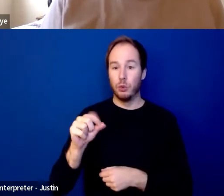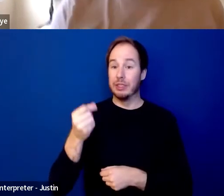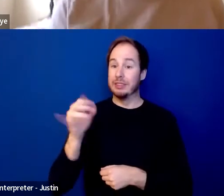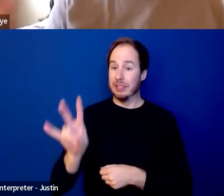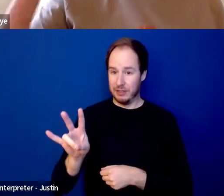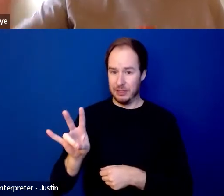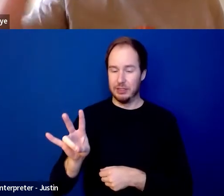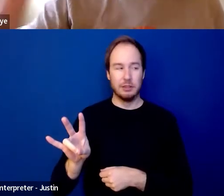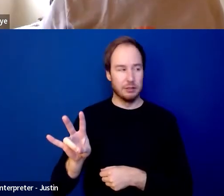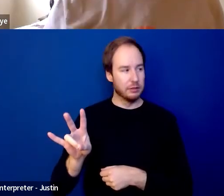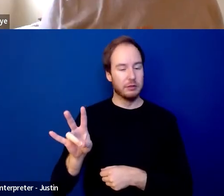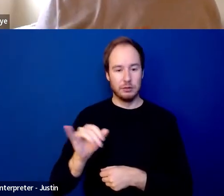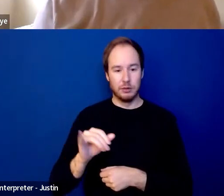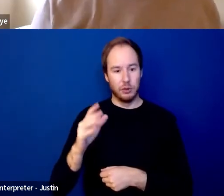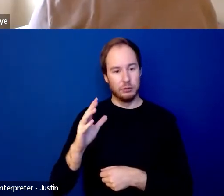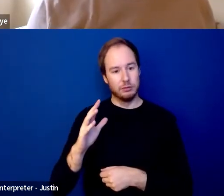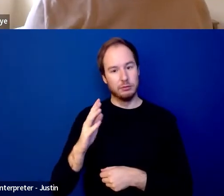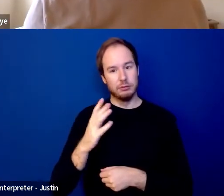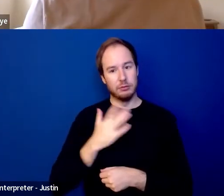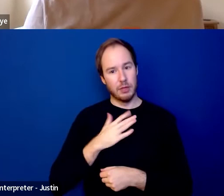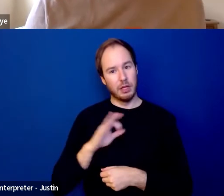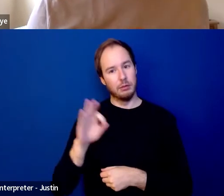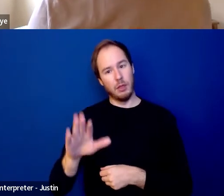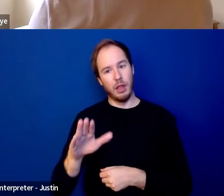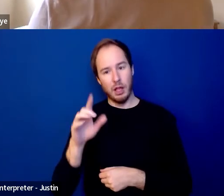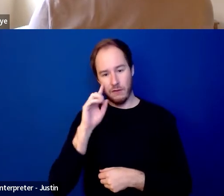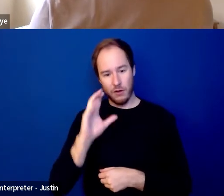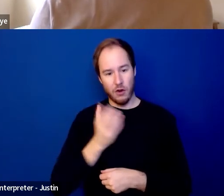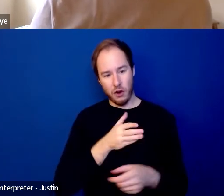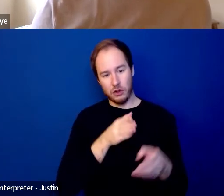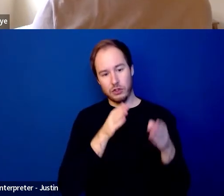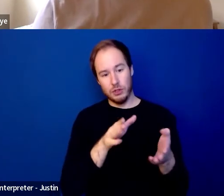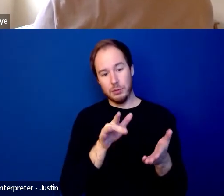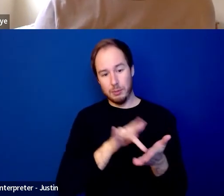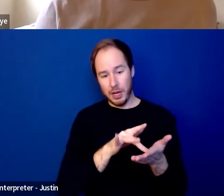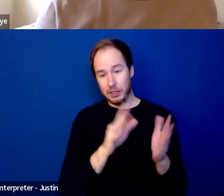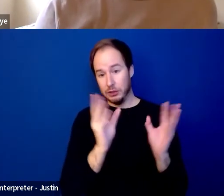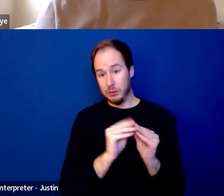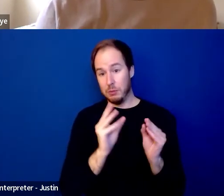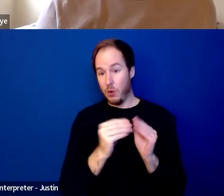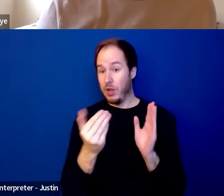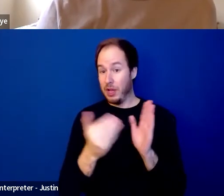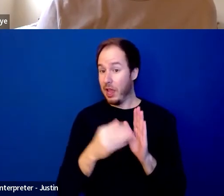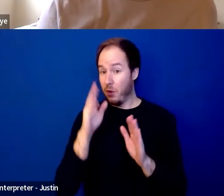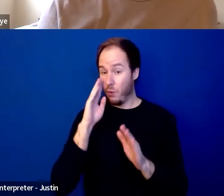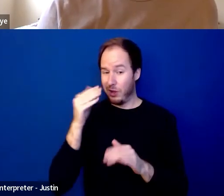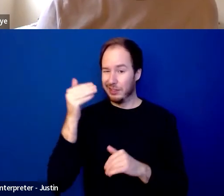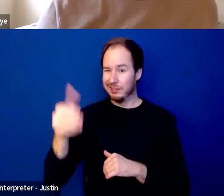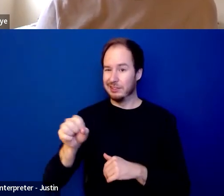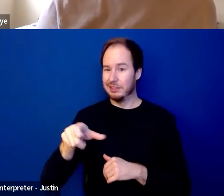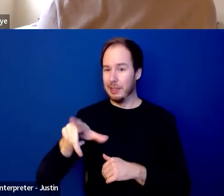So here's my plug for our street medicine symposium coming up in September at the end of September